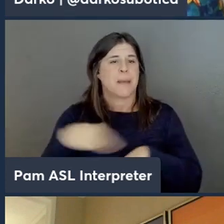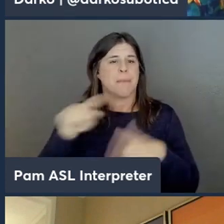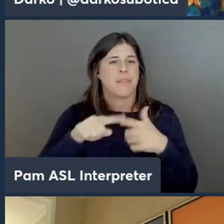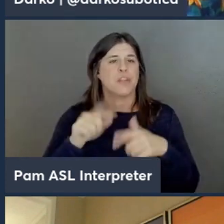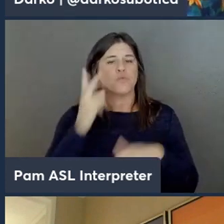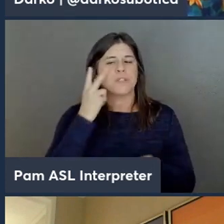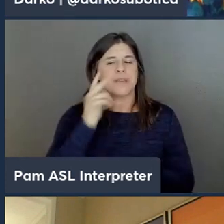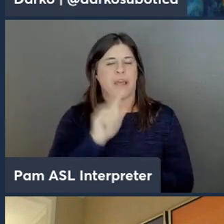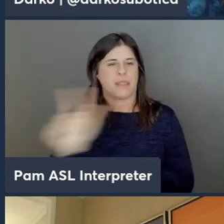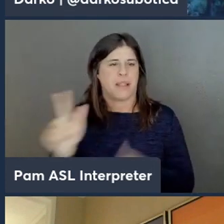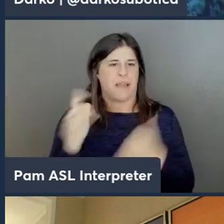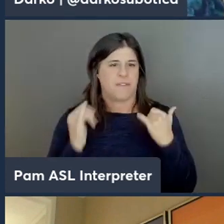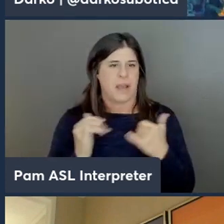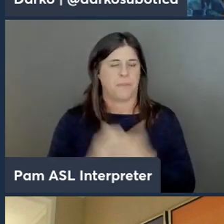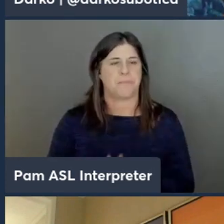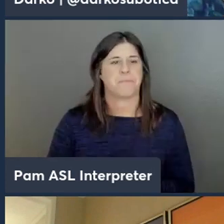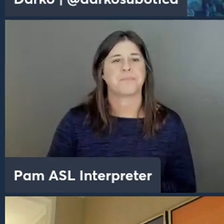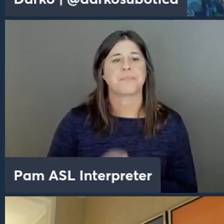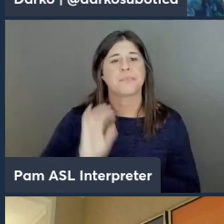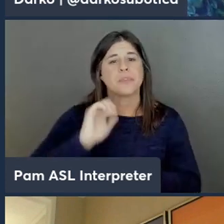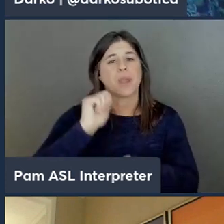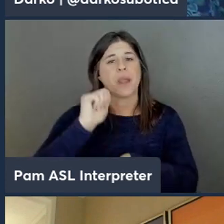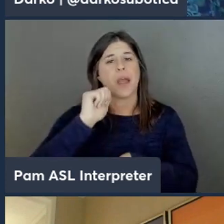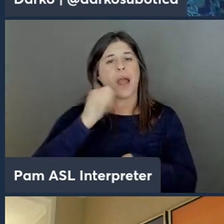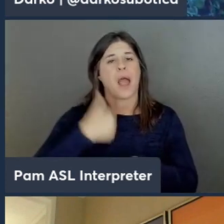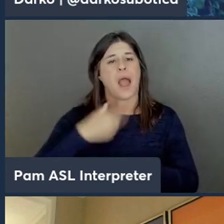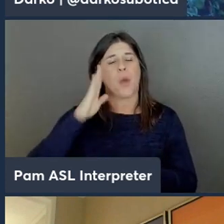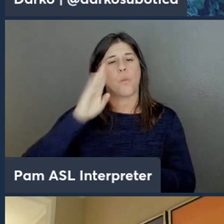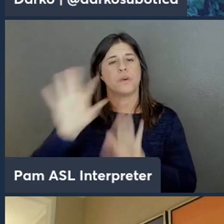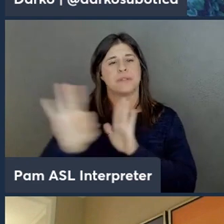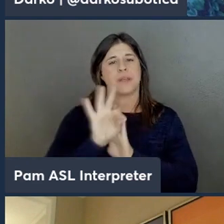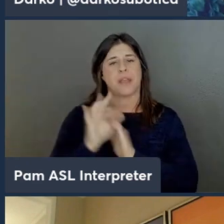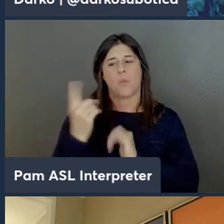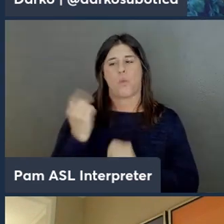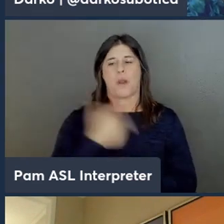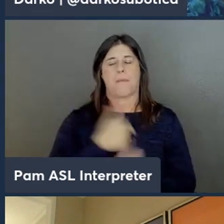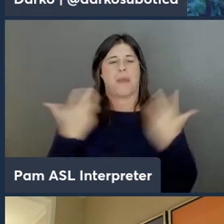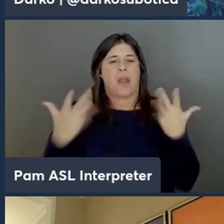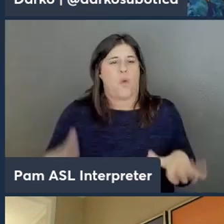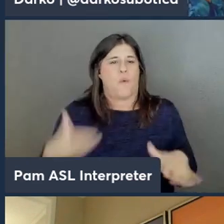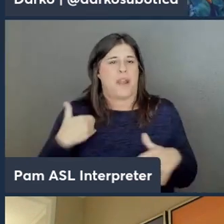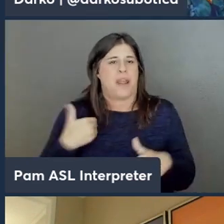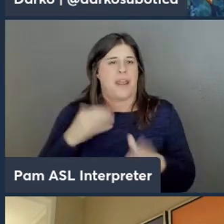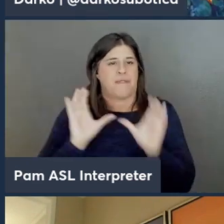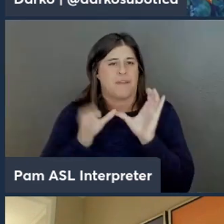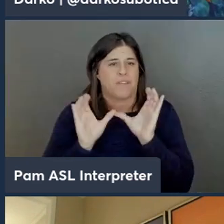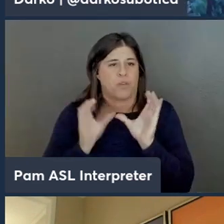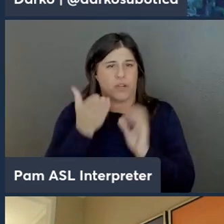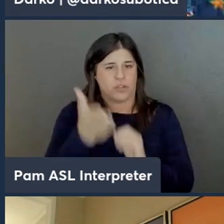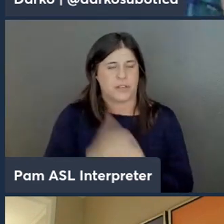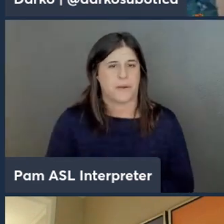Okay. So I'm going to create, I'm gonna select one of my existing configurations here,